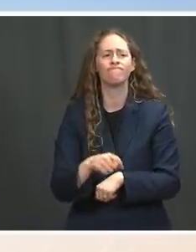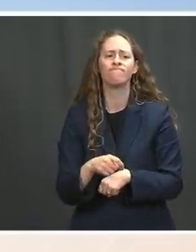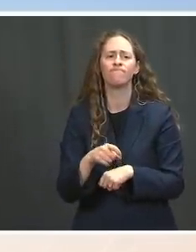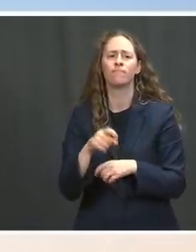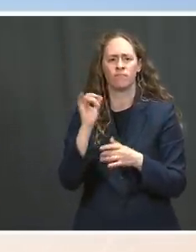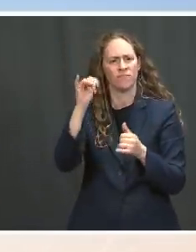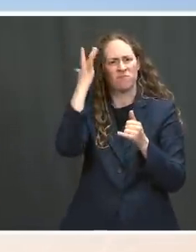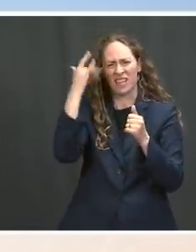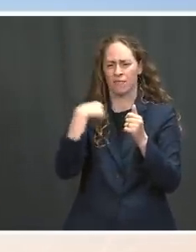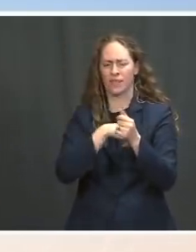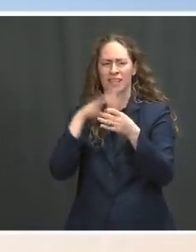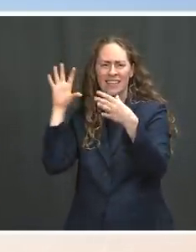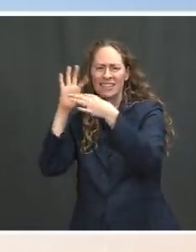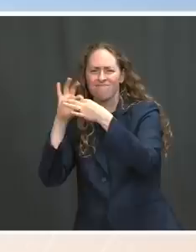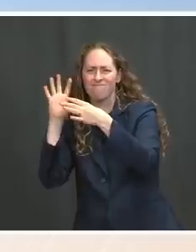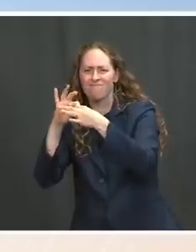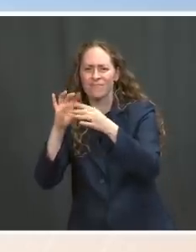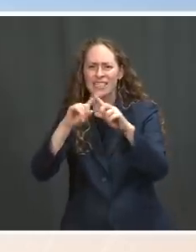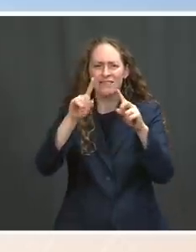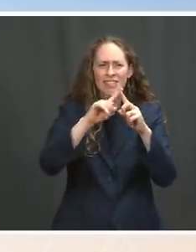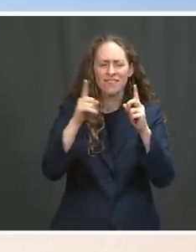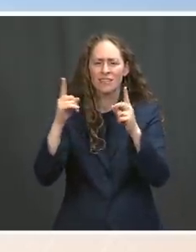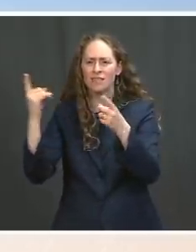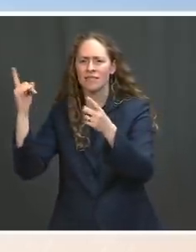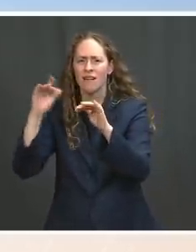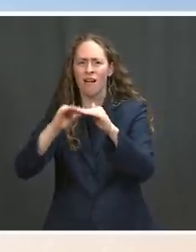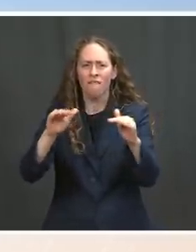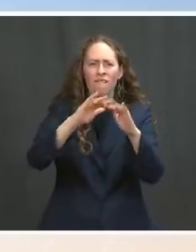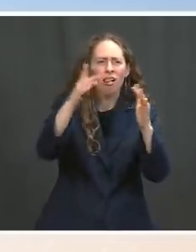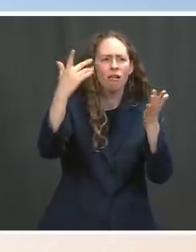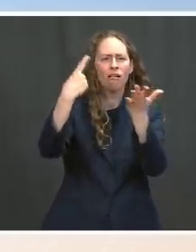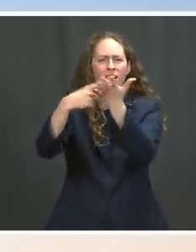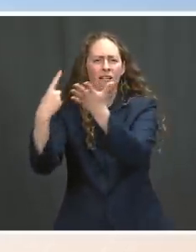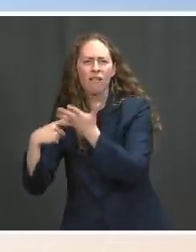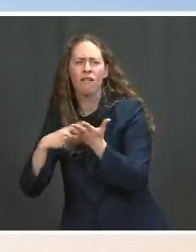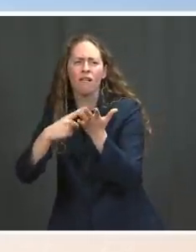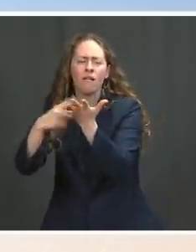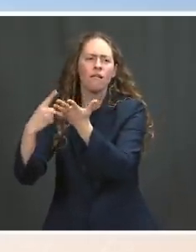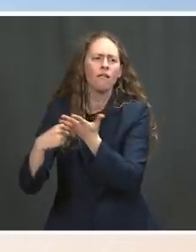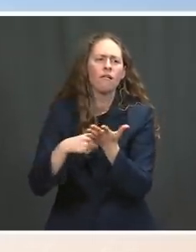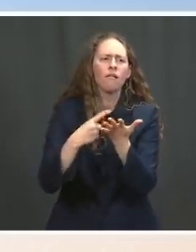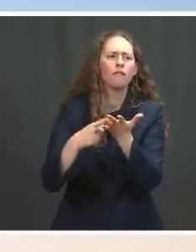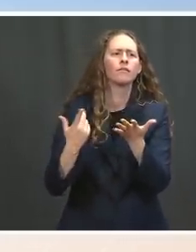and not the federal government as an island, but interacting with states and with companies to address this.